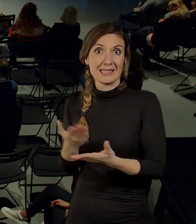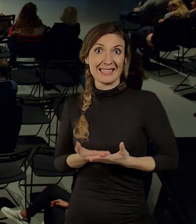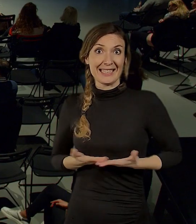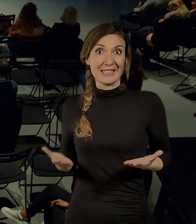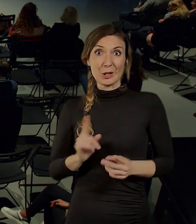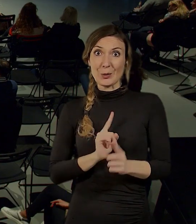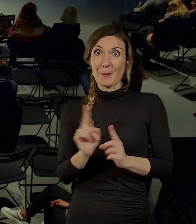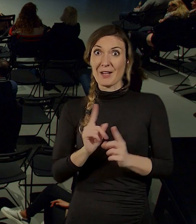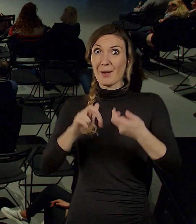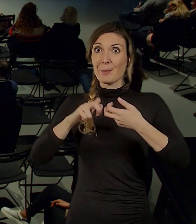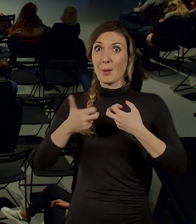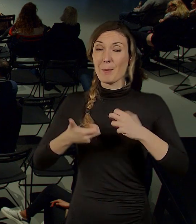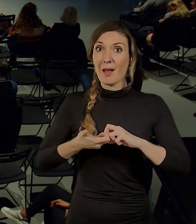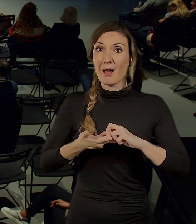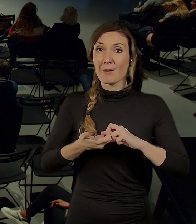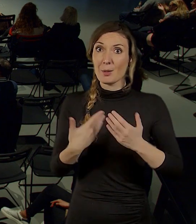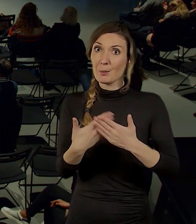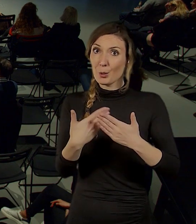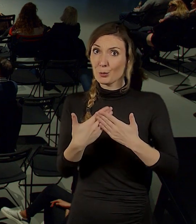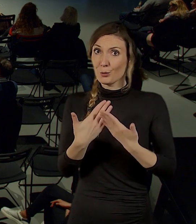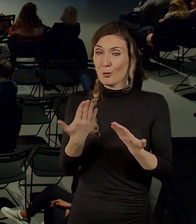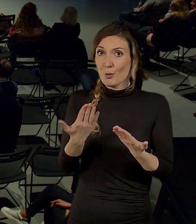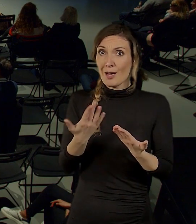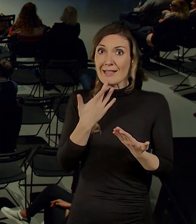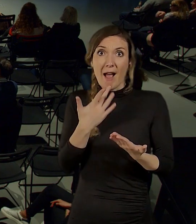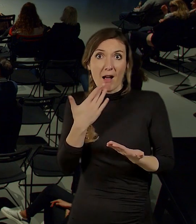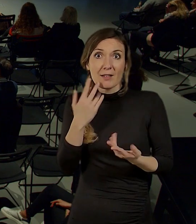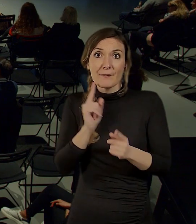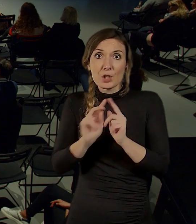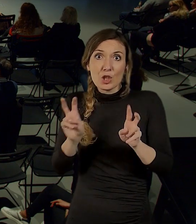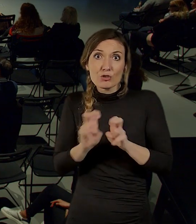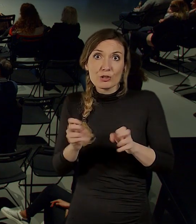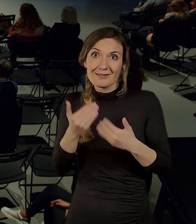Exactly in that order of how the projects are being solved, or how the reconstruction of Komořanská is now.